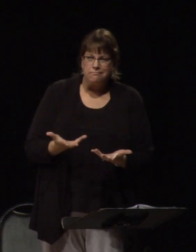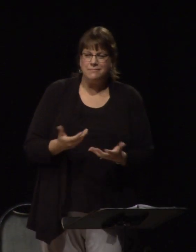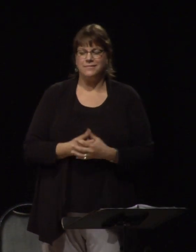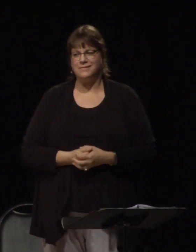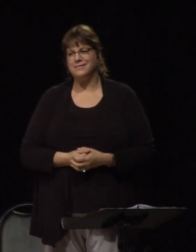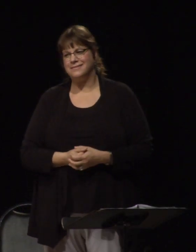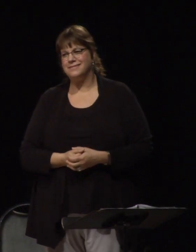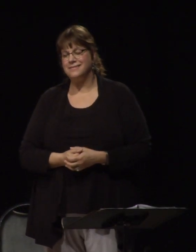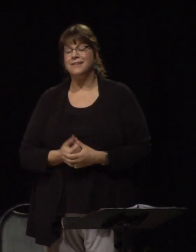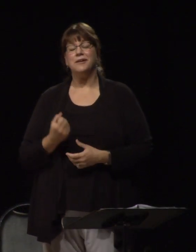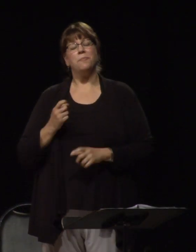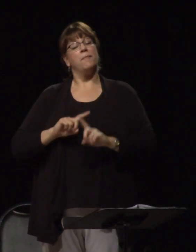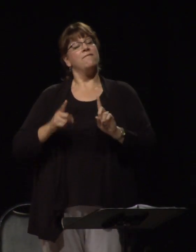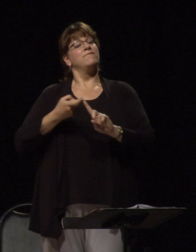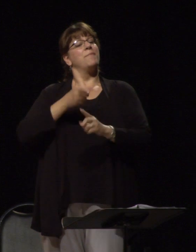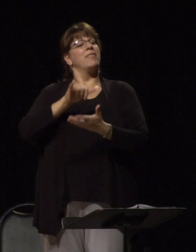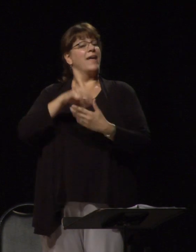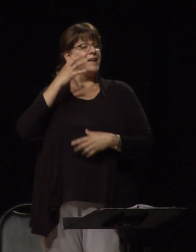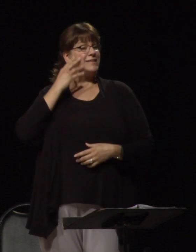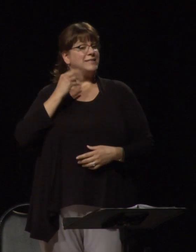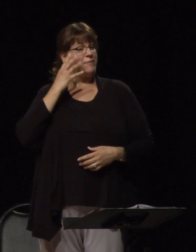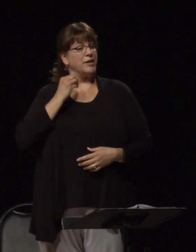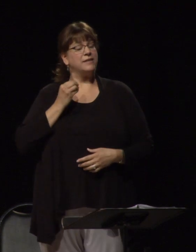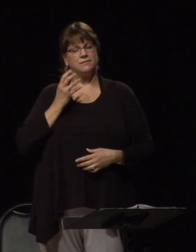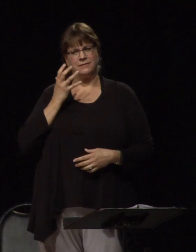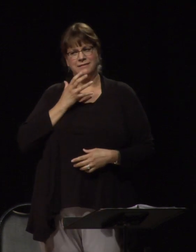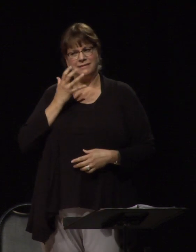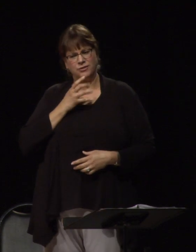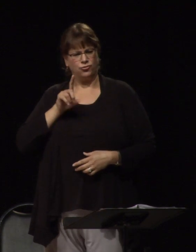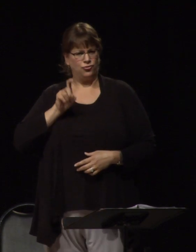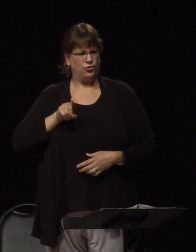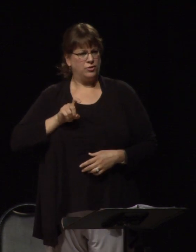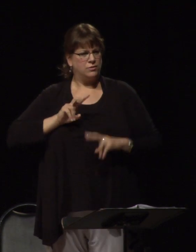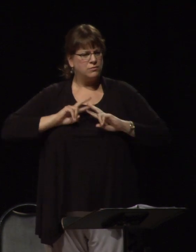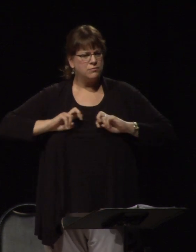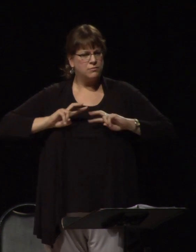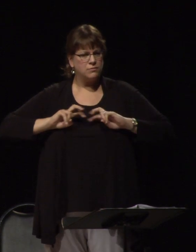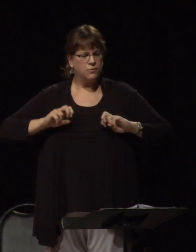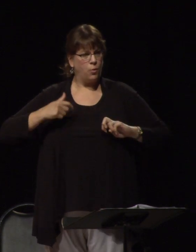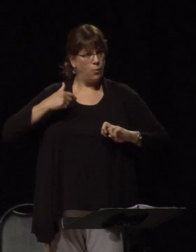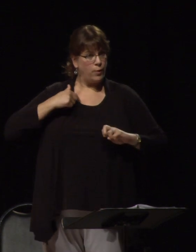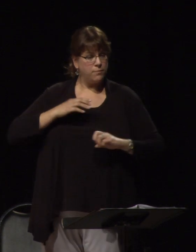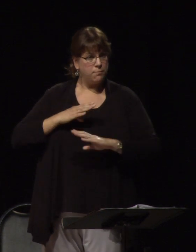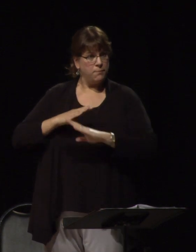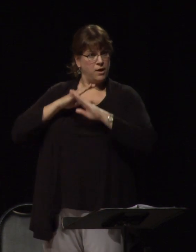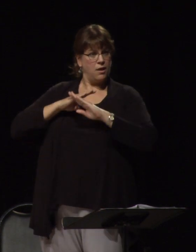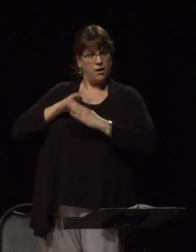I THINK IN THE WAKE OF THIS EXPERIENCE, WE NEED TO BE WILLING TO ASK OURSELVES WHETHER WE ARE GETTING IN THE WAY OF TALENTED STUDENTS LIKE ADAM OR